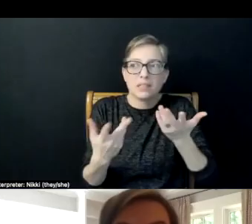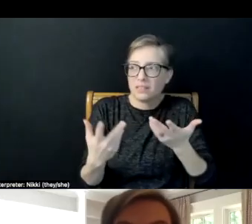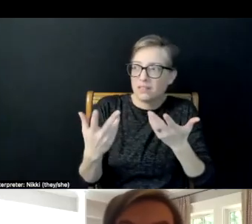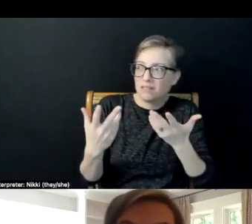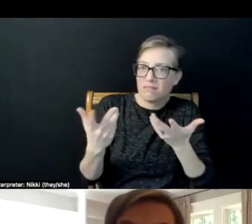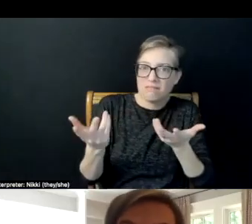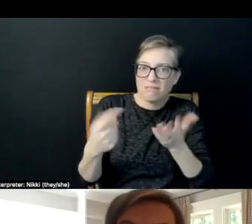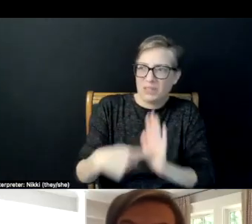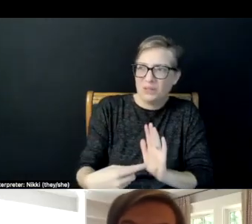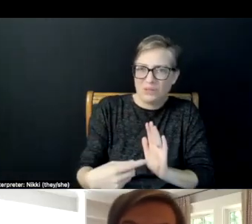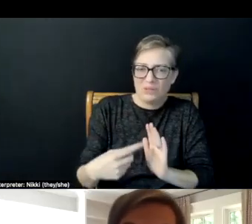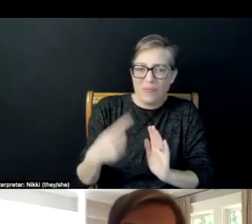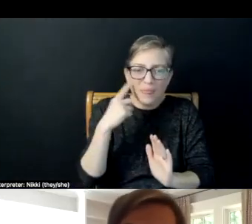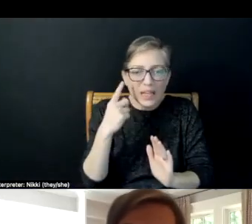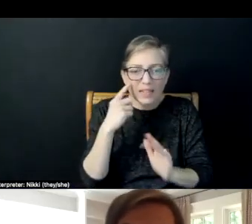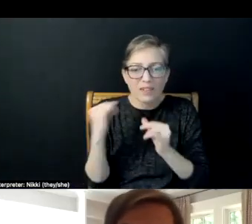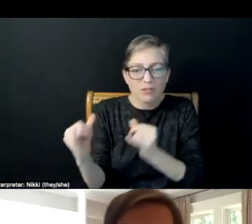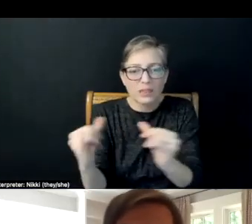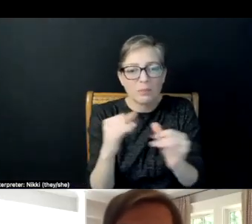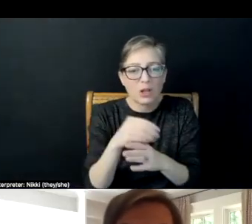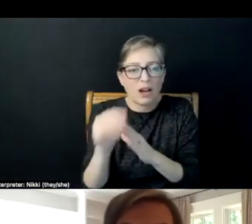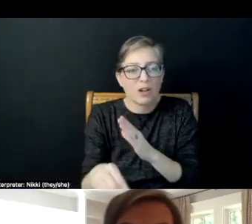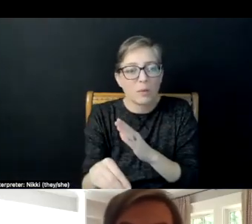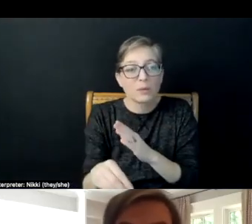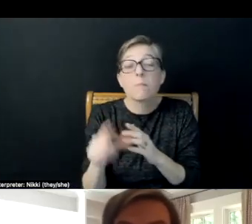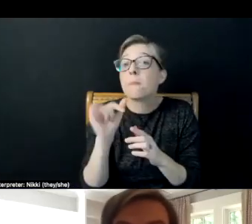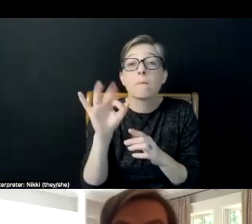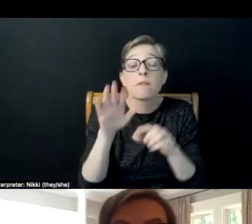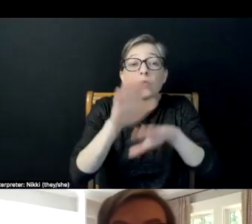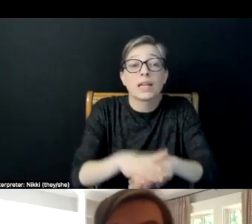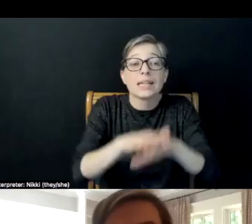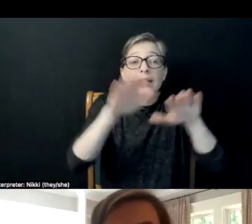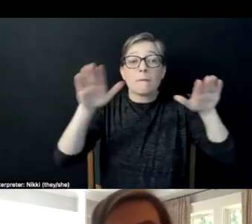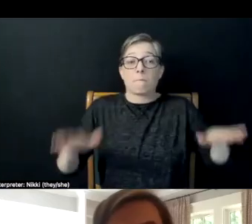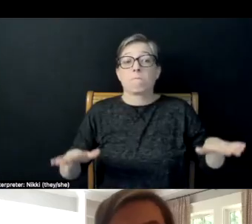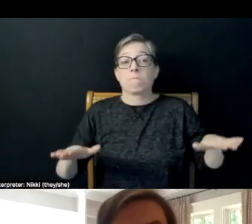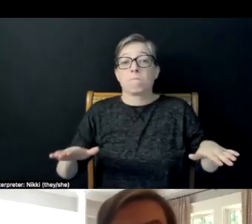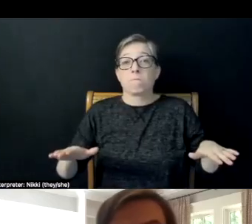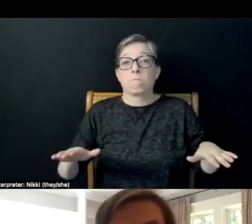Then even if we just splice out neurodevelopmental impairment, they always associate mild, moderate,